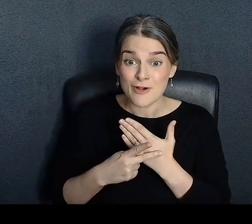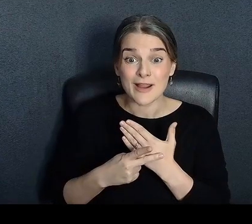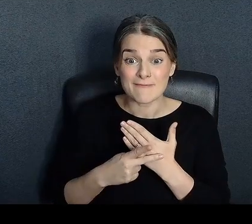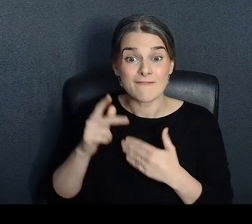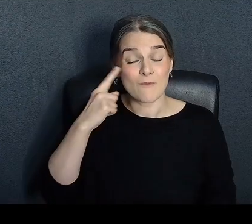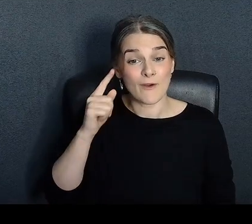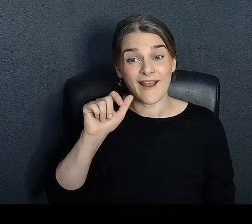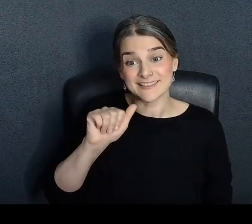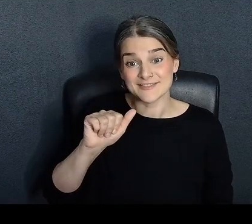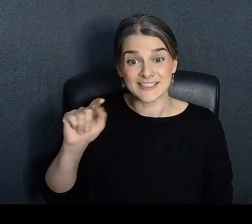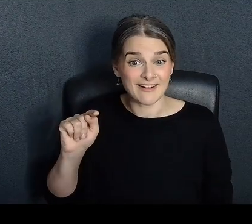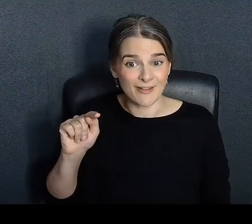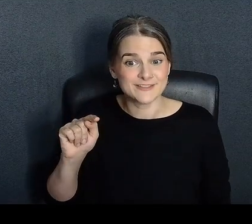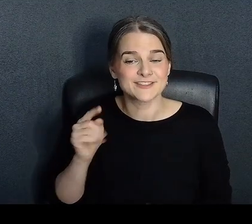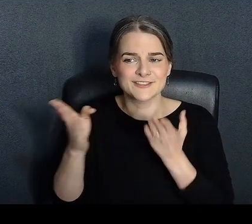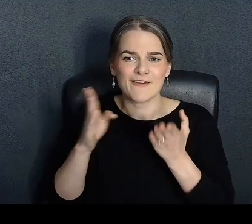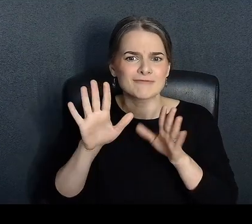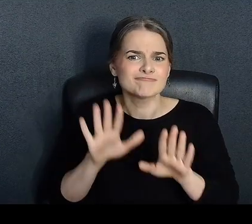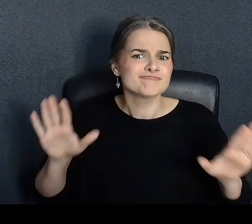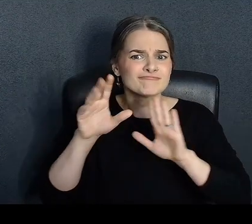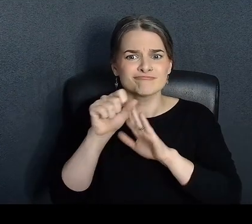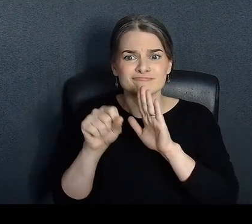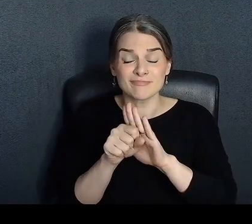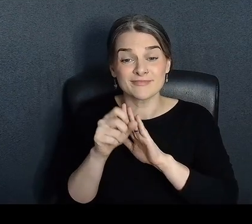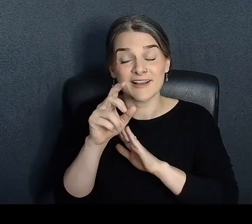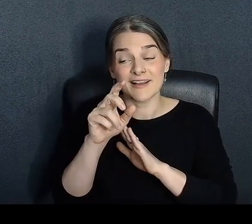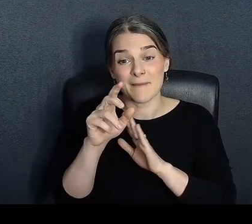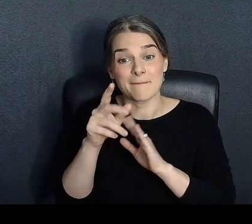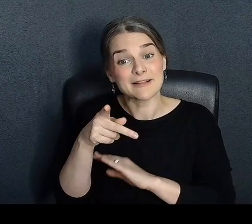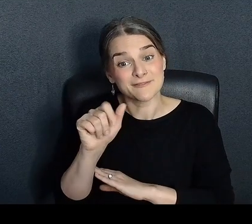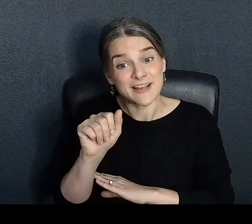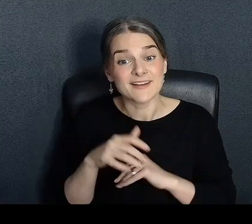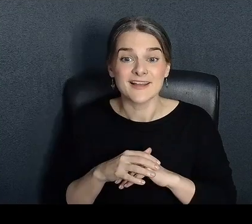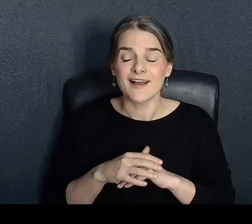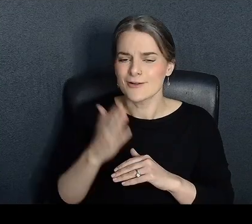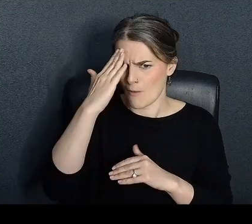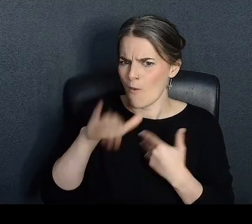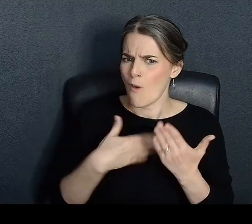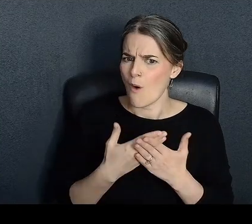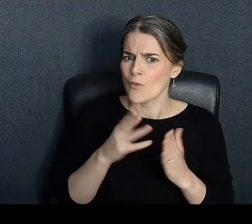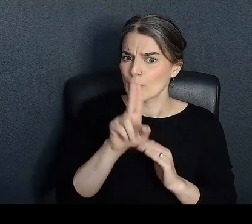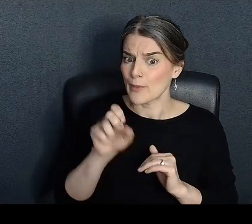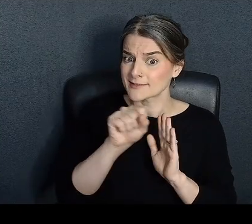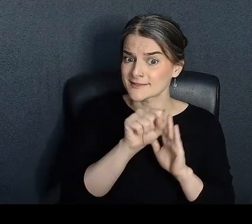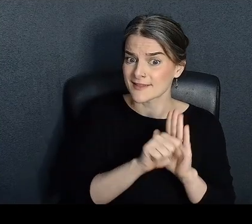So just so you know that every US state and territory has one of these programs, and they share some commonalities,